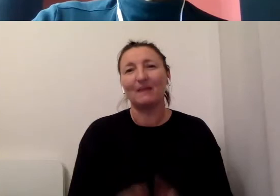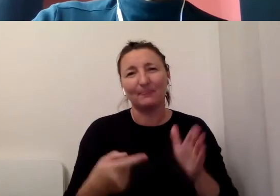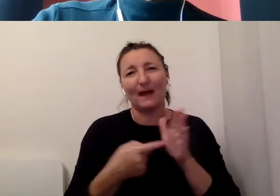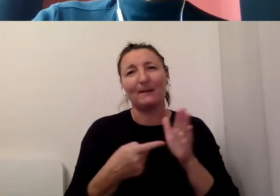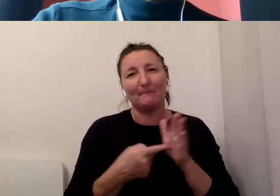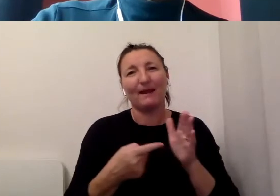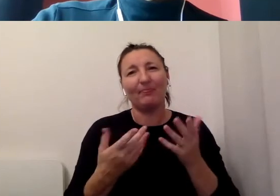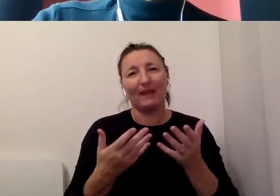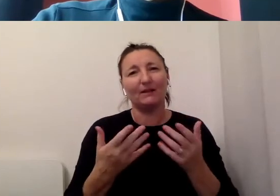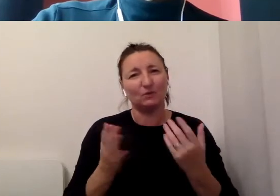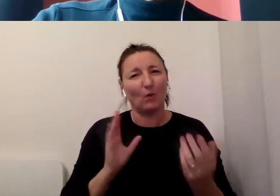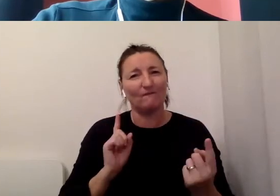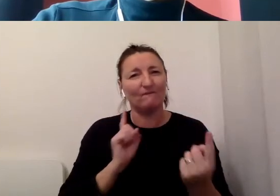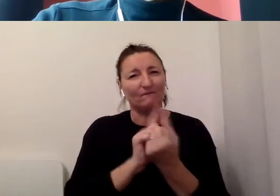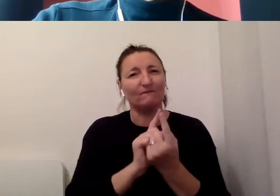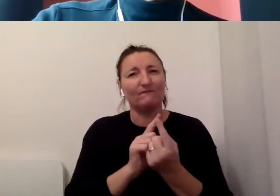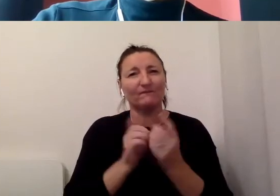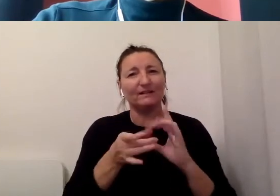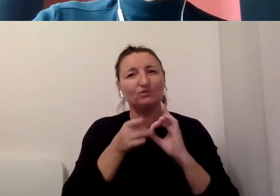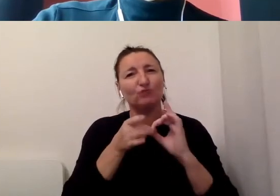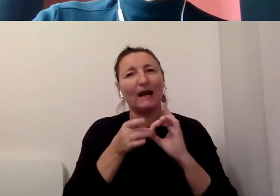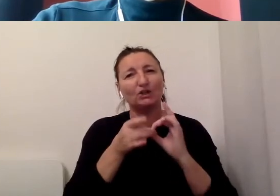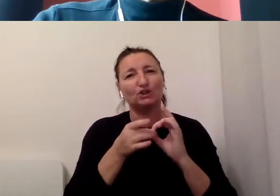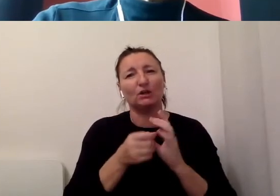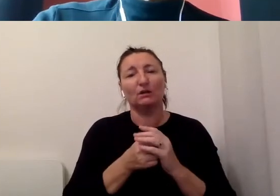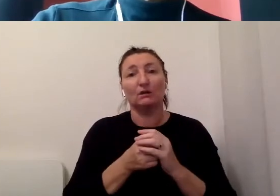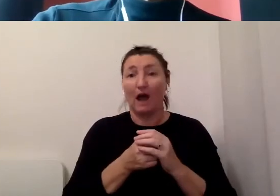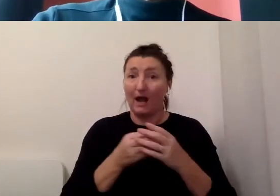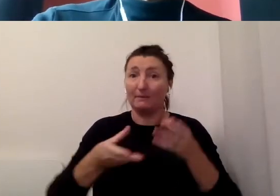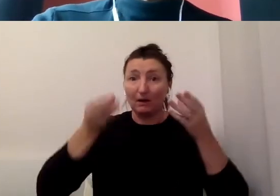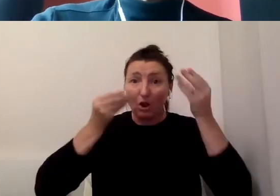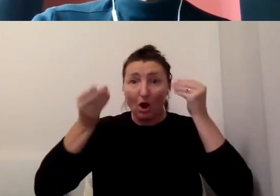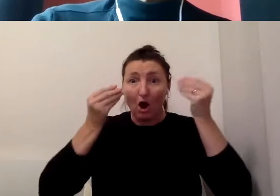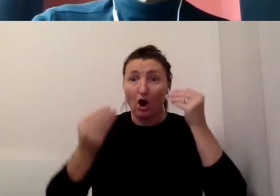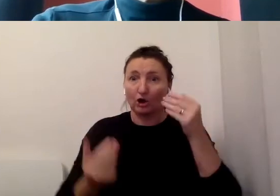I think for me is is learning new things. It's always important to learn new things